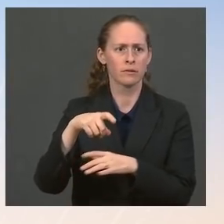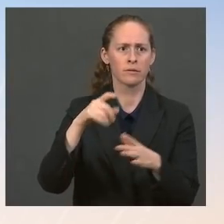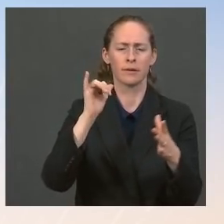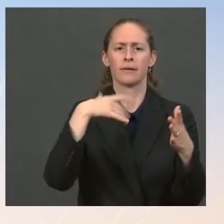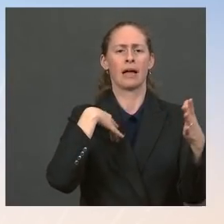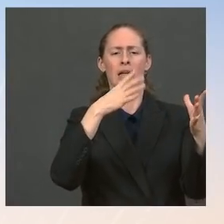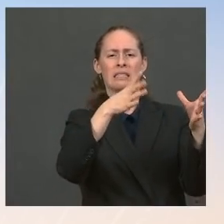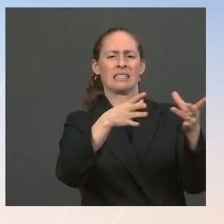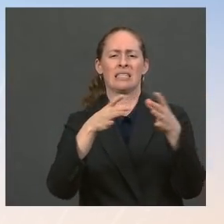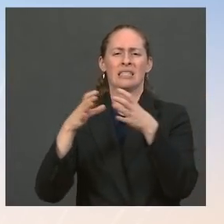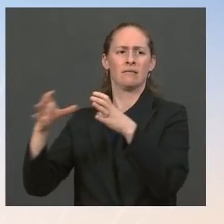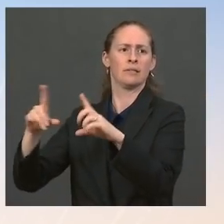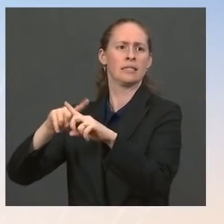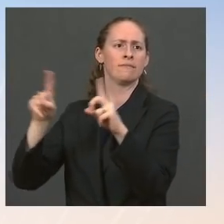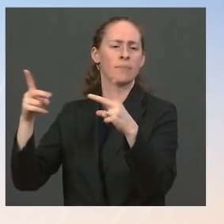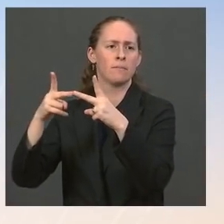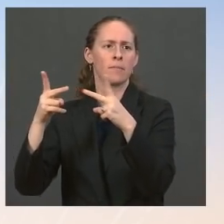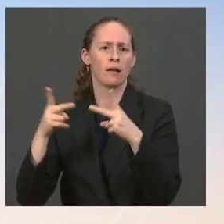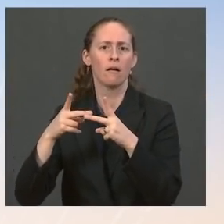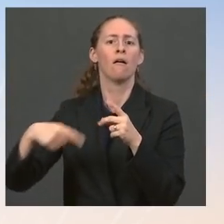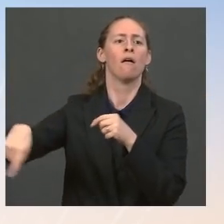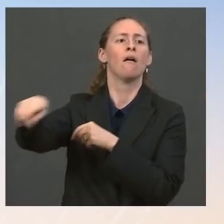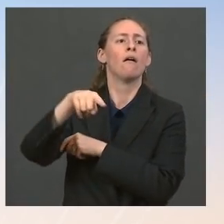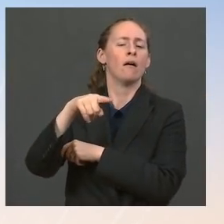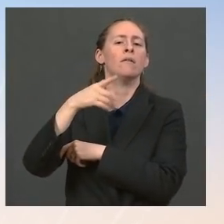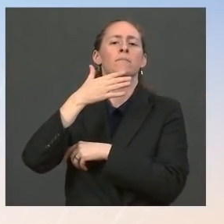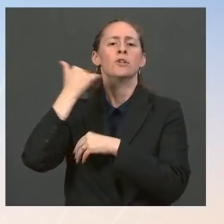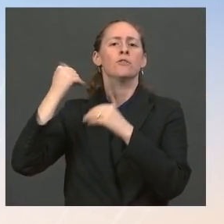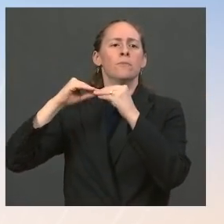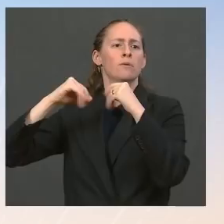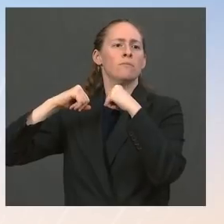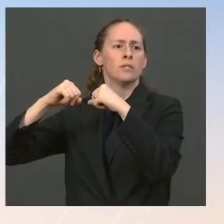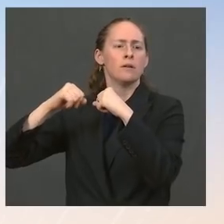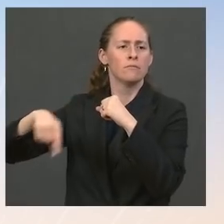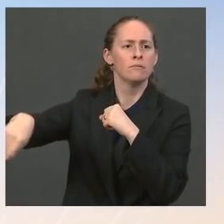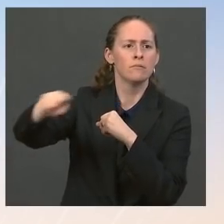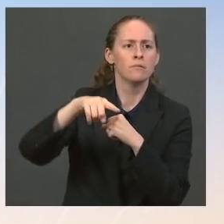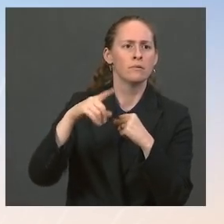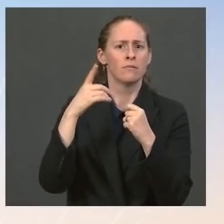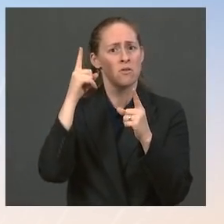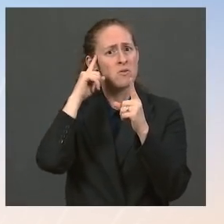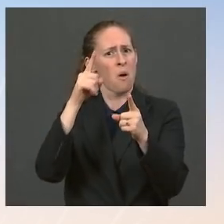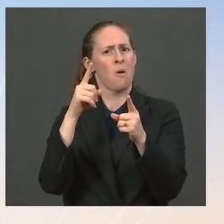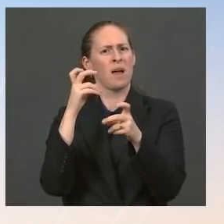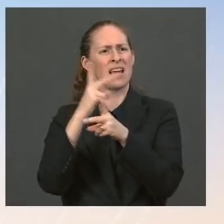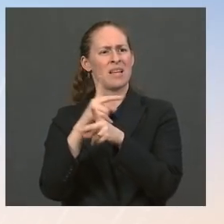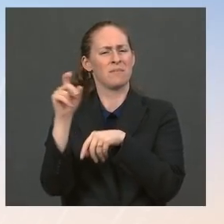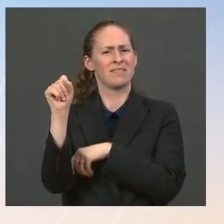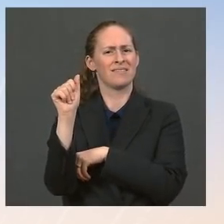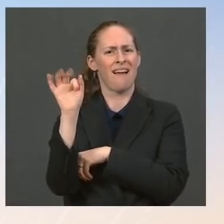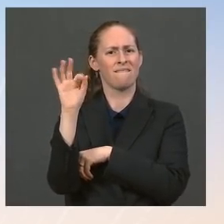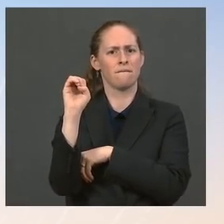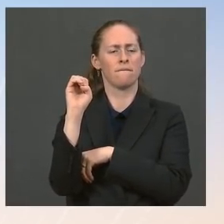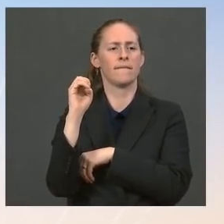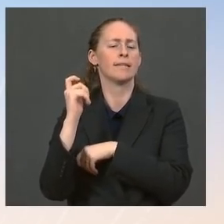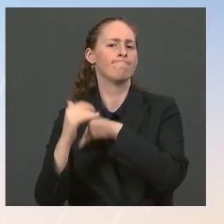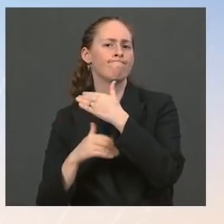and Border Protection processing centers to ensure the safe and secure processing of those individuals.